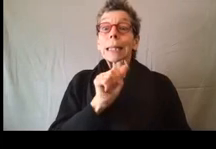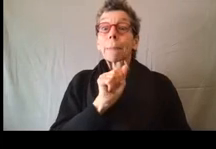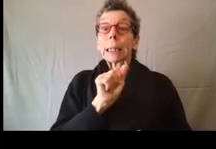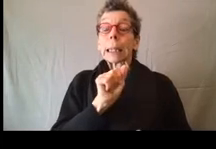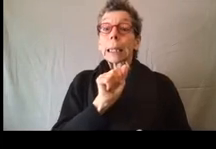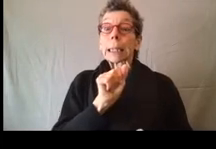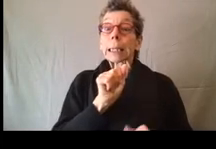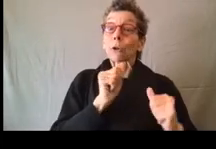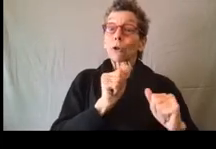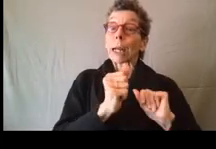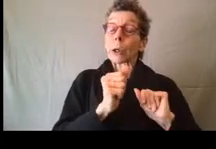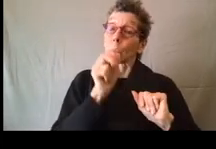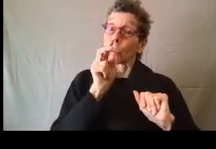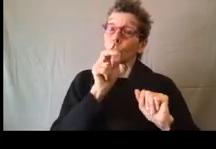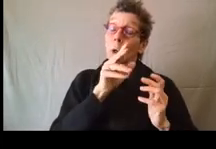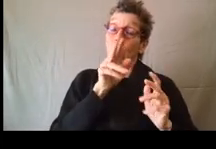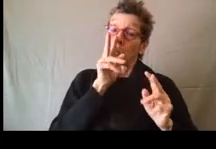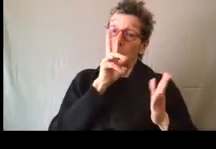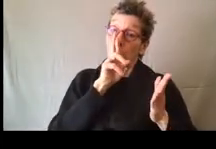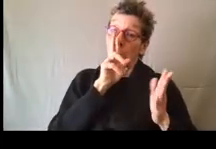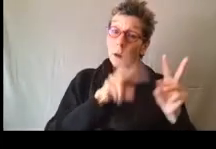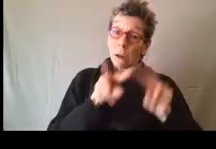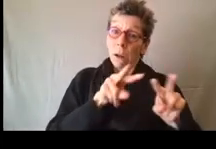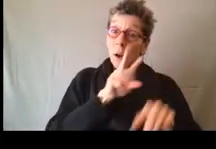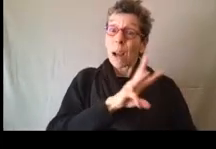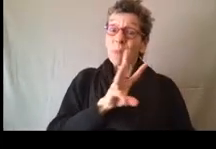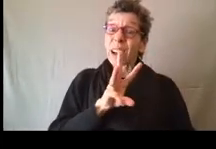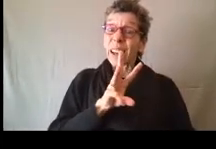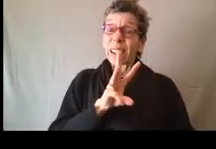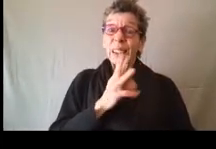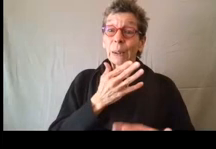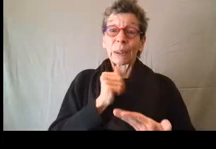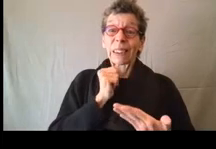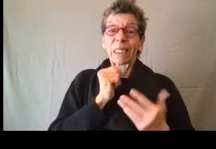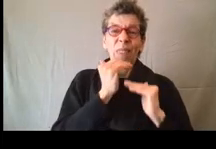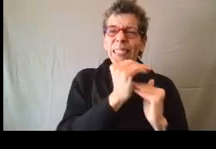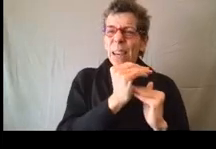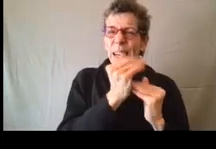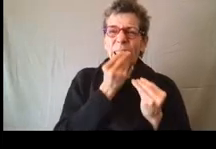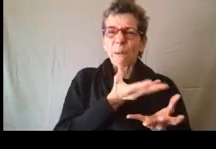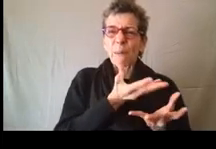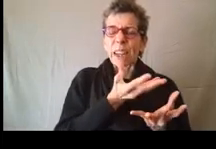in advance, they are left with, you know, a paucity of information, and that in and